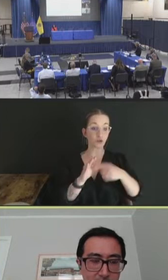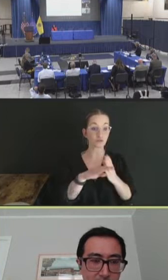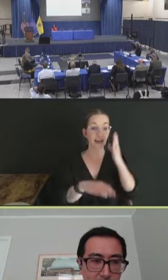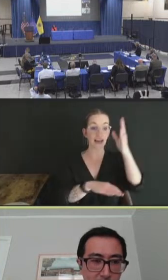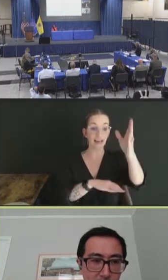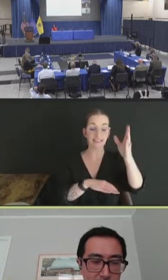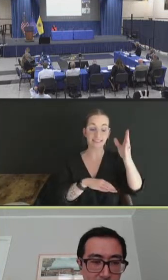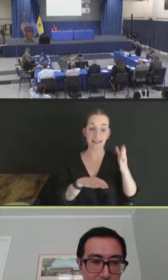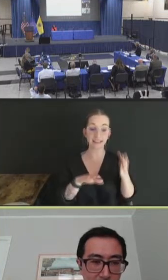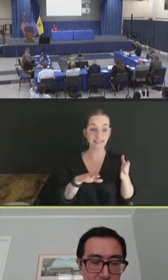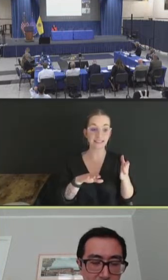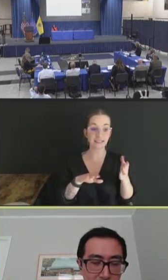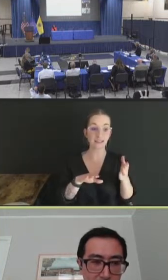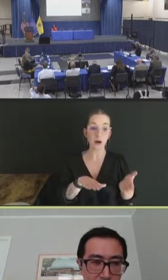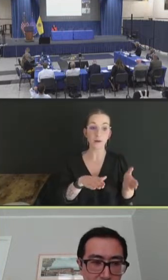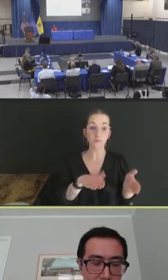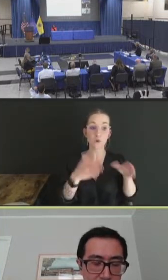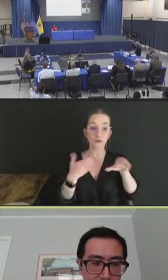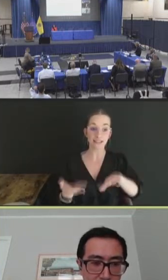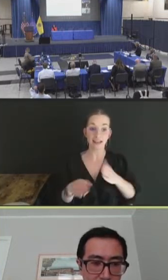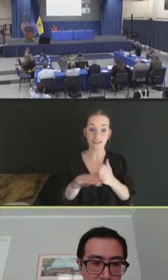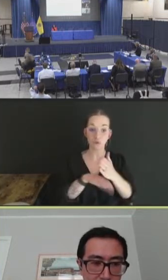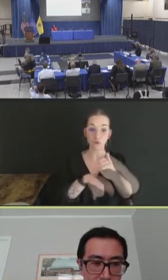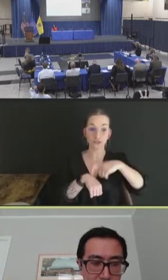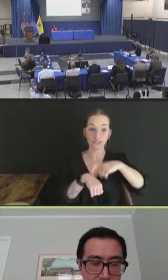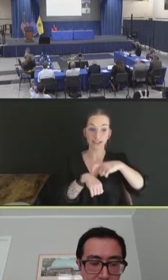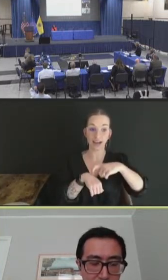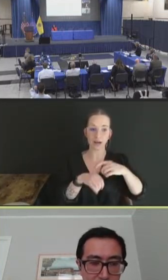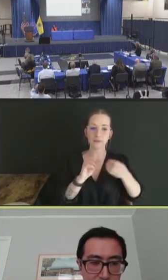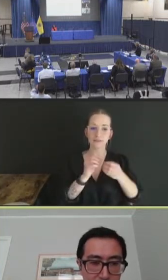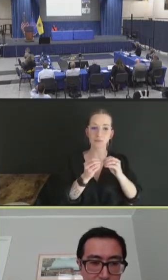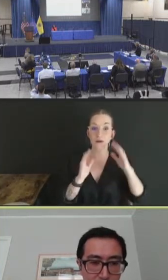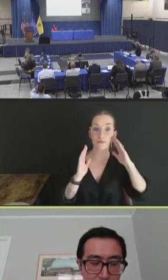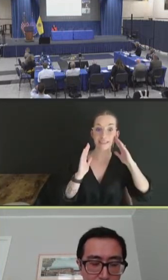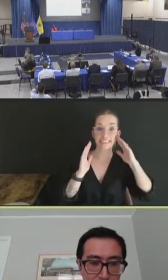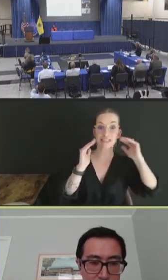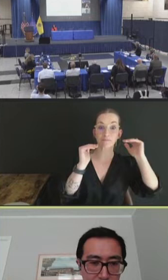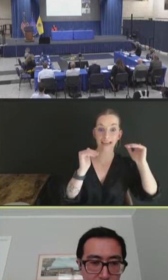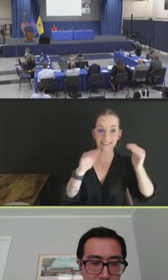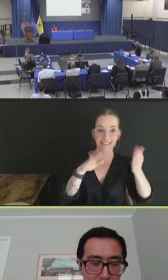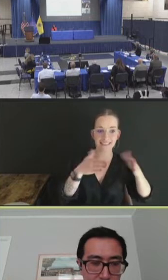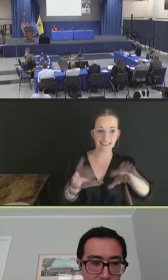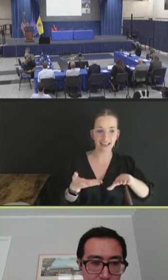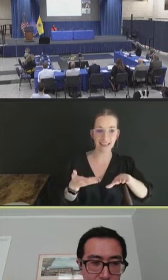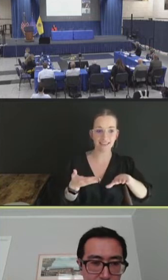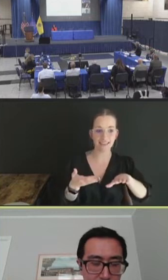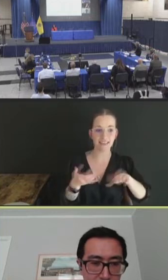deaths over time. These vertical line separates different quarters of the year. So,